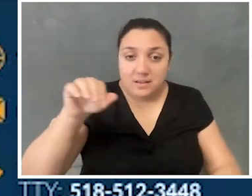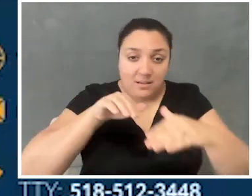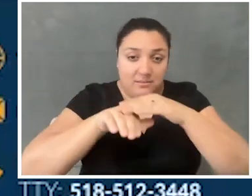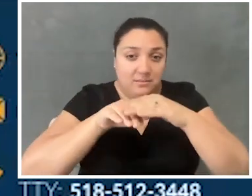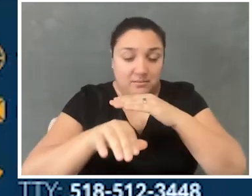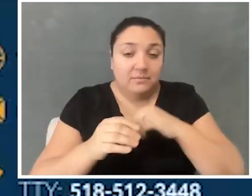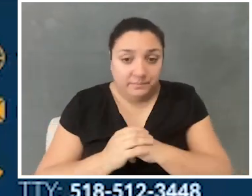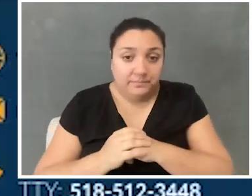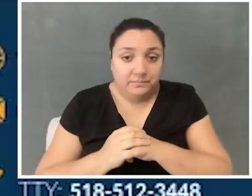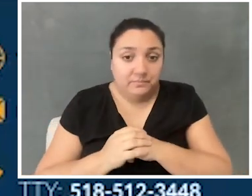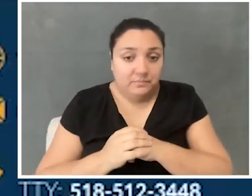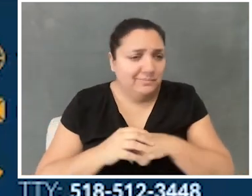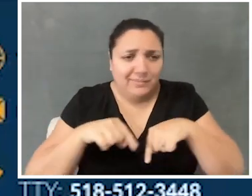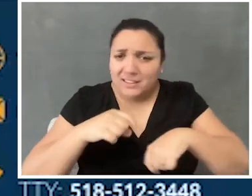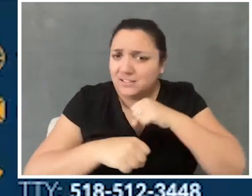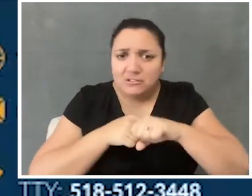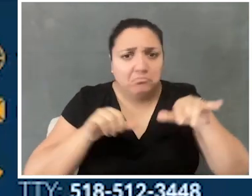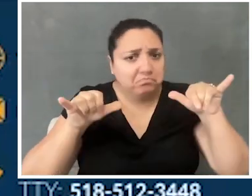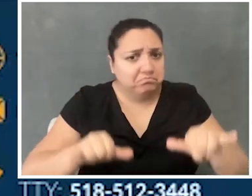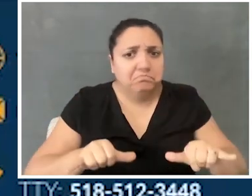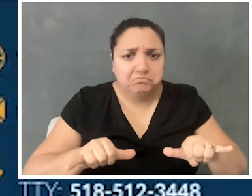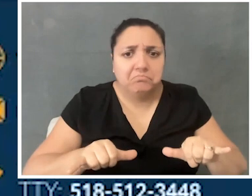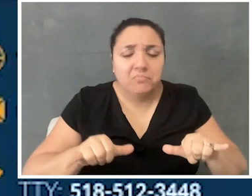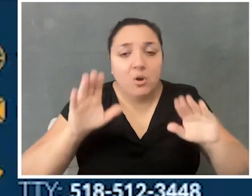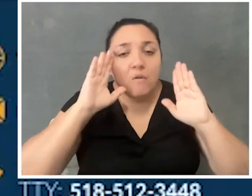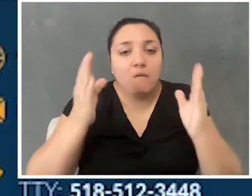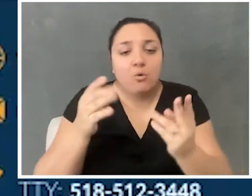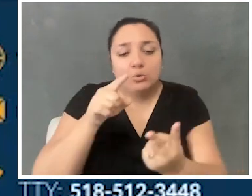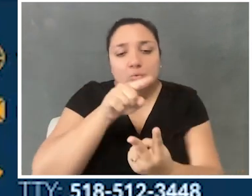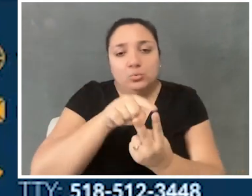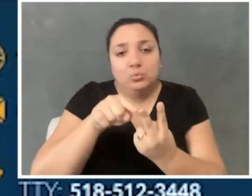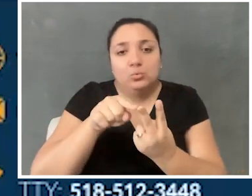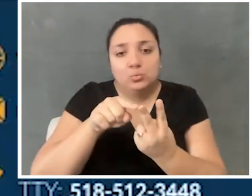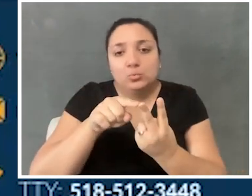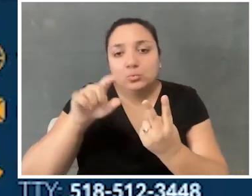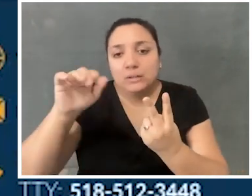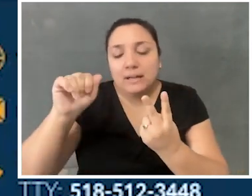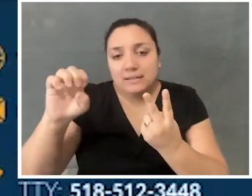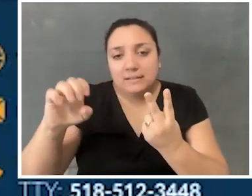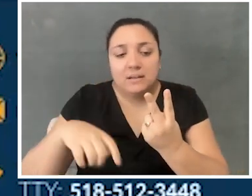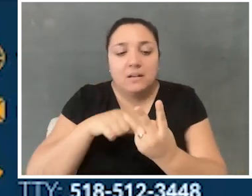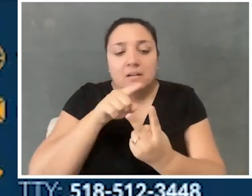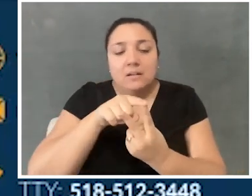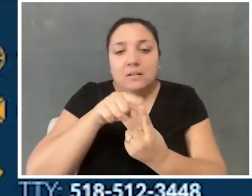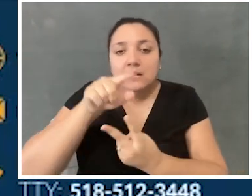And our focus will be on two rather large cases. One is against the city of Troy